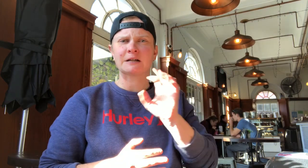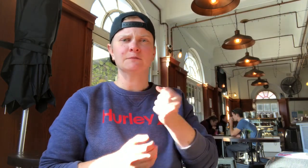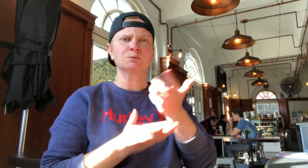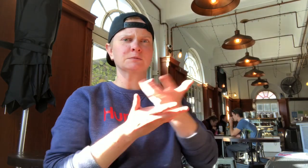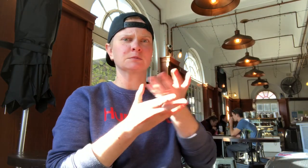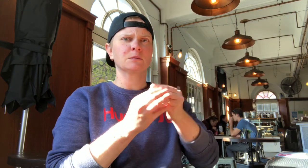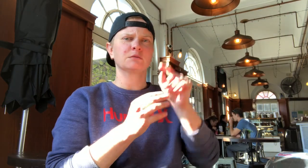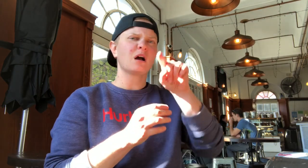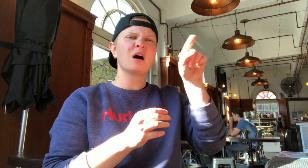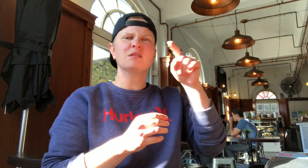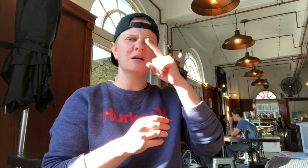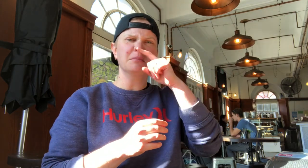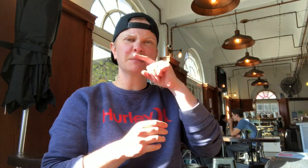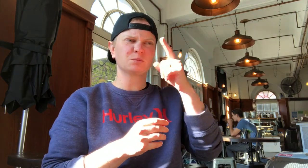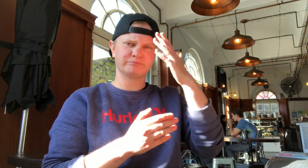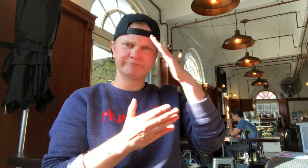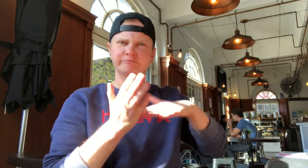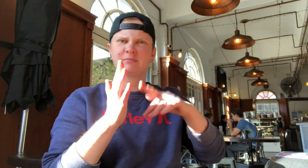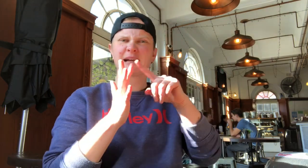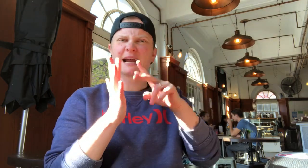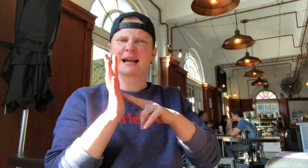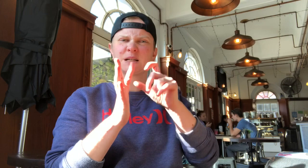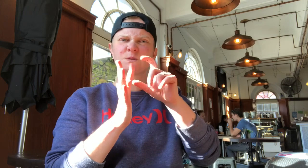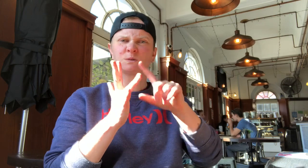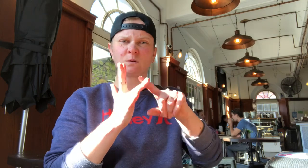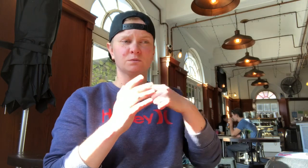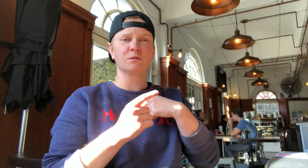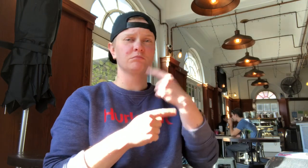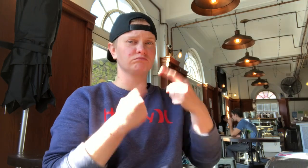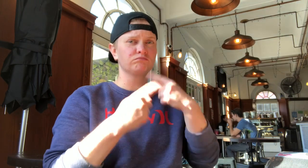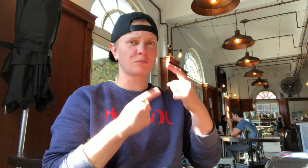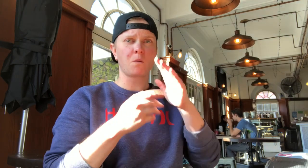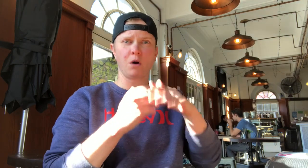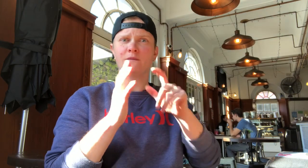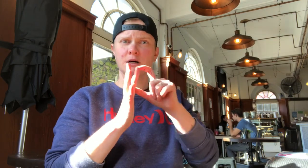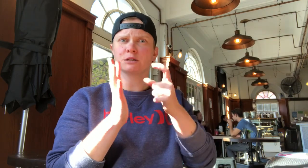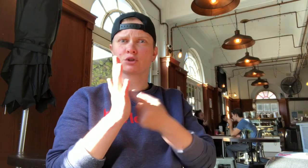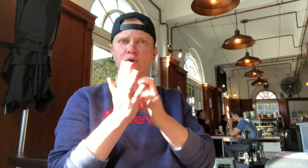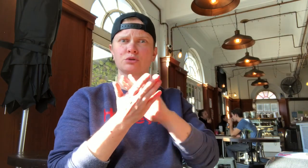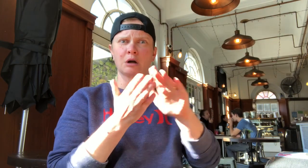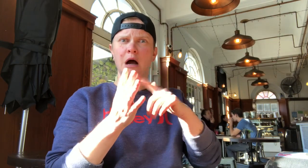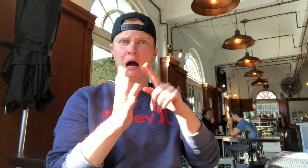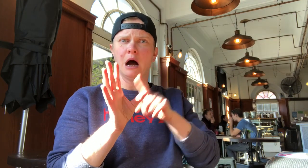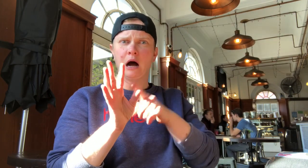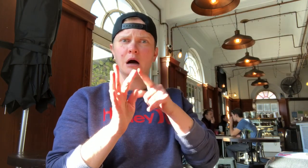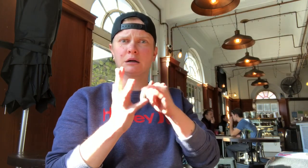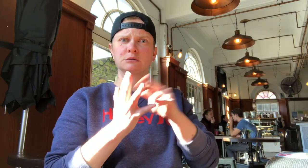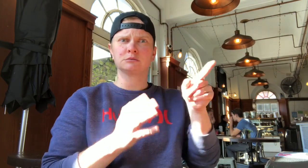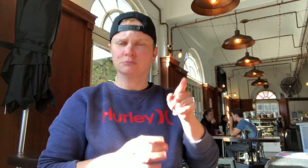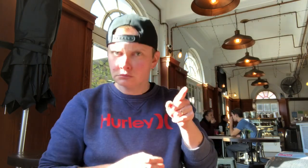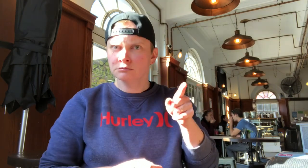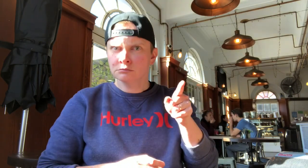but I will have to discuss with others who are experienced in this area." I've already explained the Dr Hayes situation to her and she was shocked to hear about it